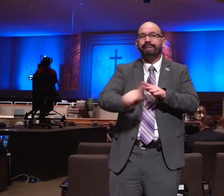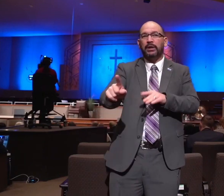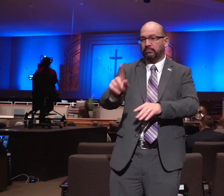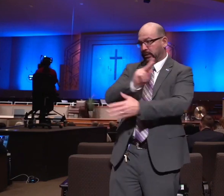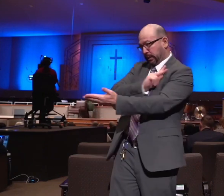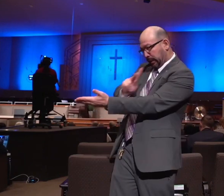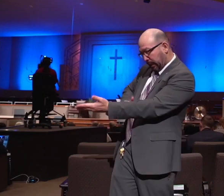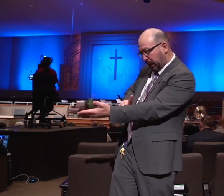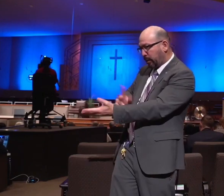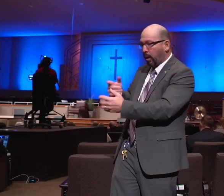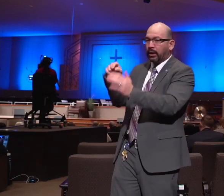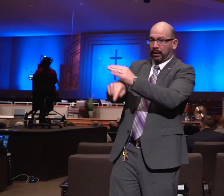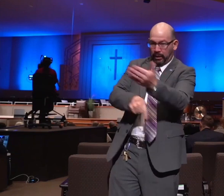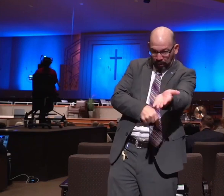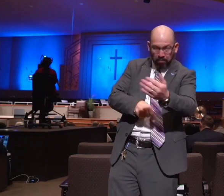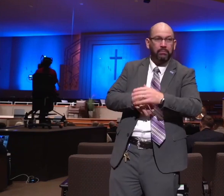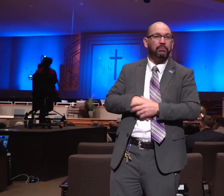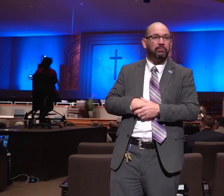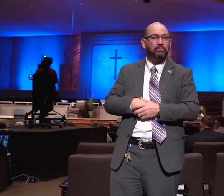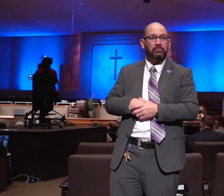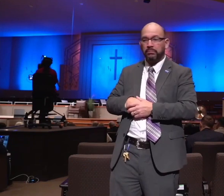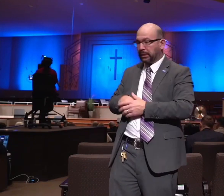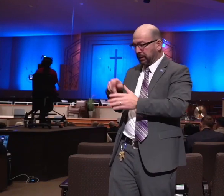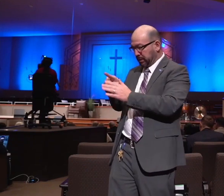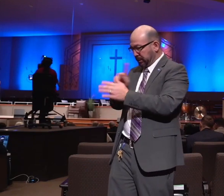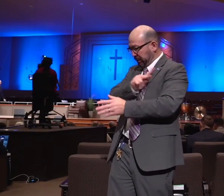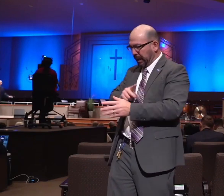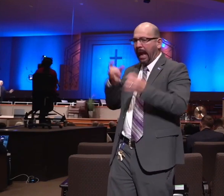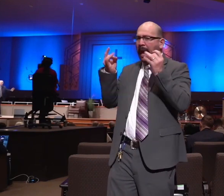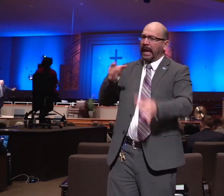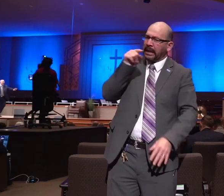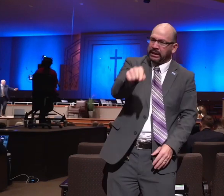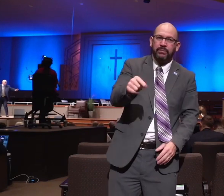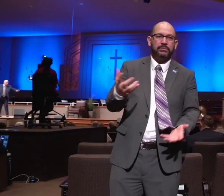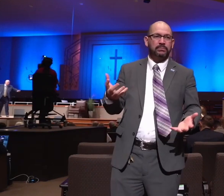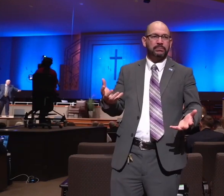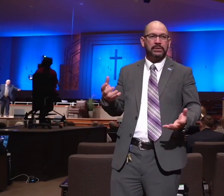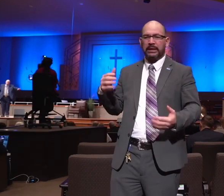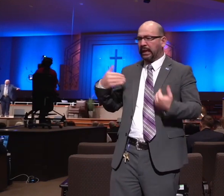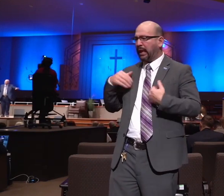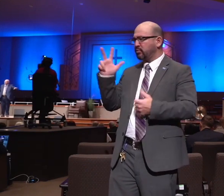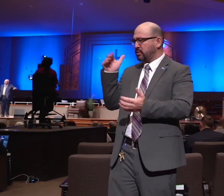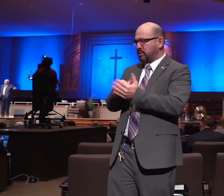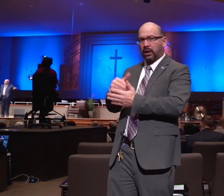he is a man with a price on his head